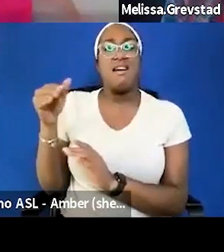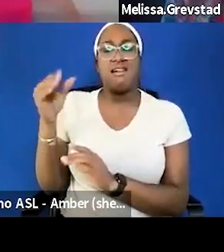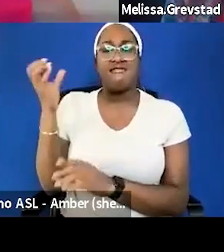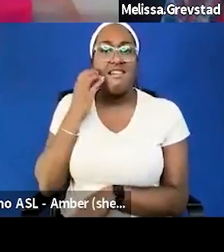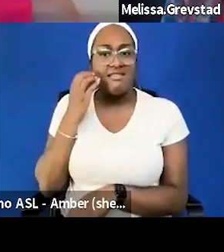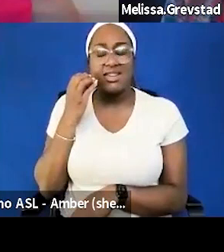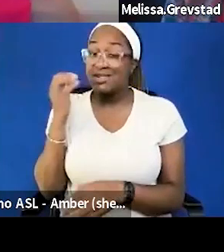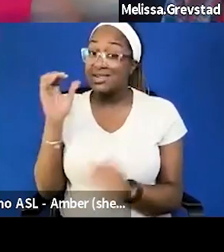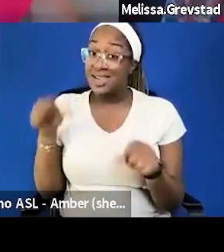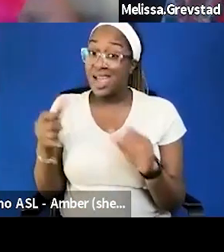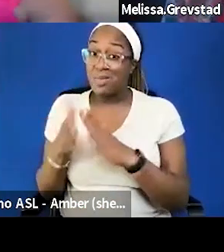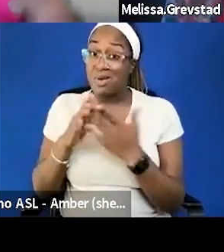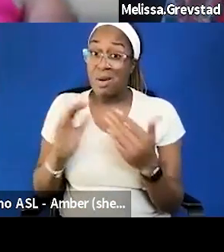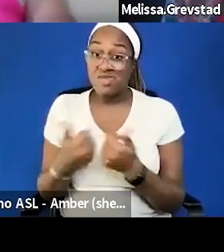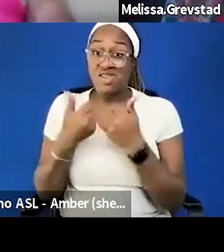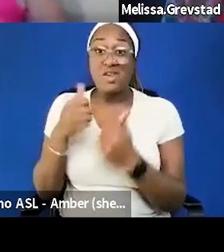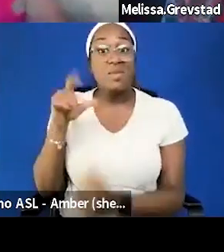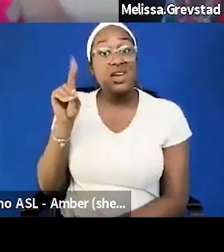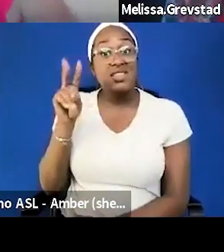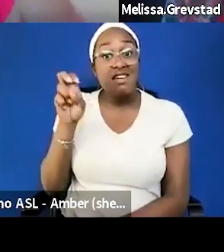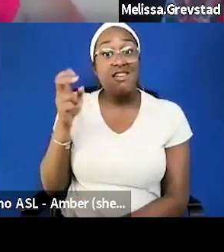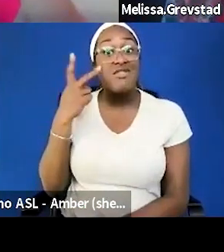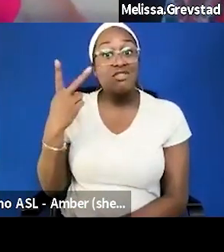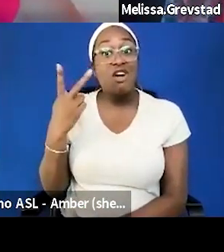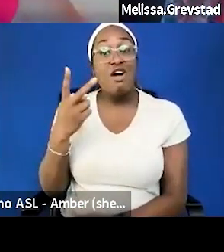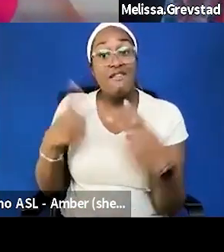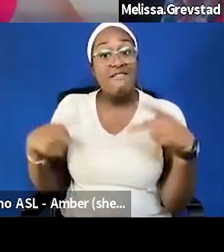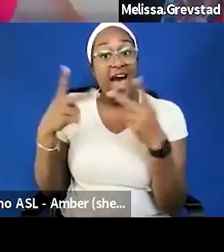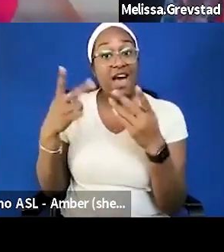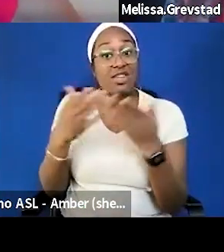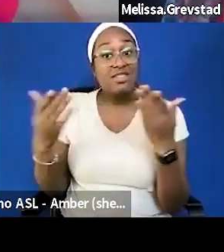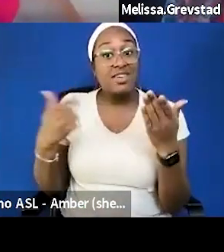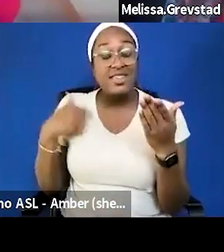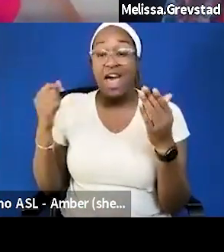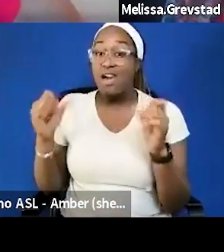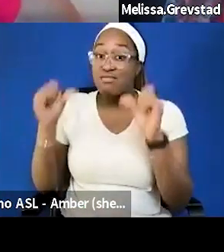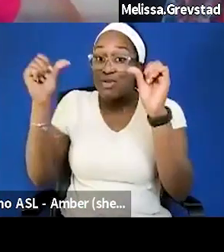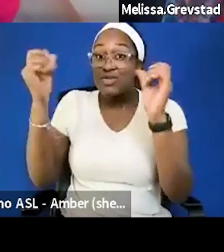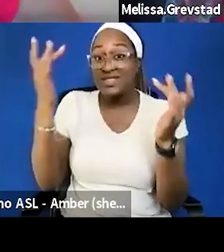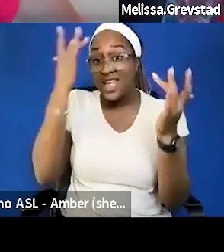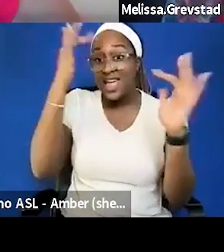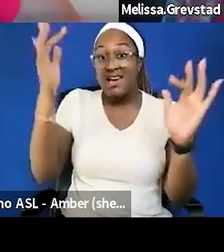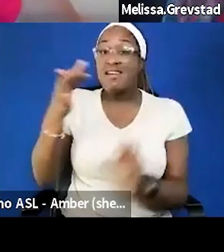But the fact that Dove saw value in the things that I post and the expertise that I have, I think was very validating for me.